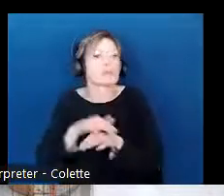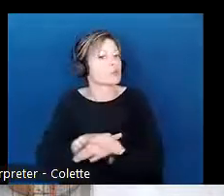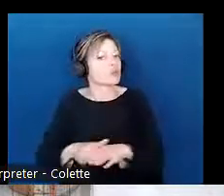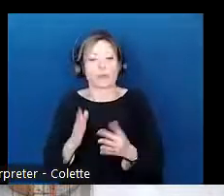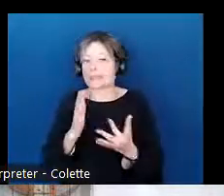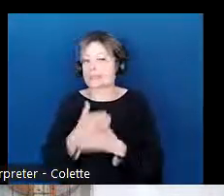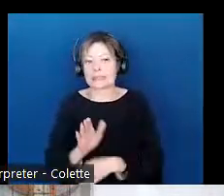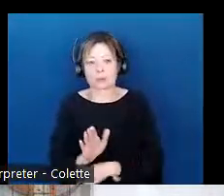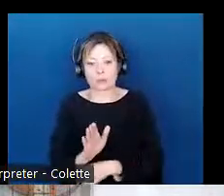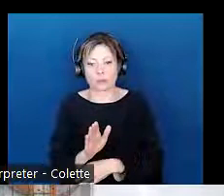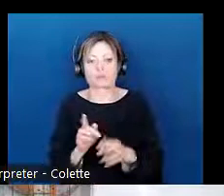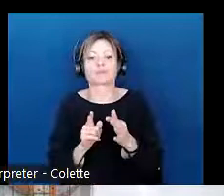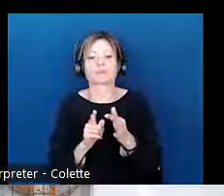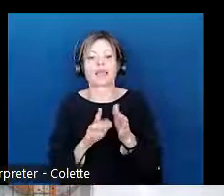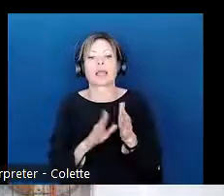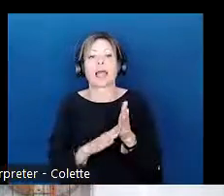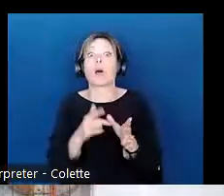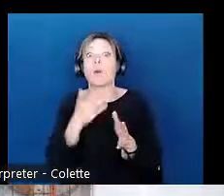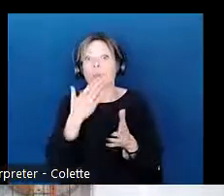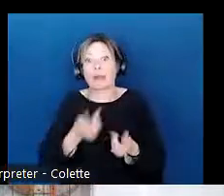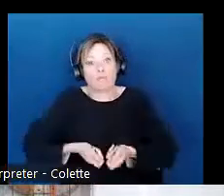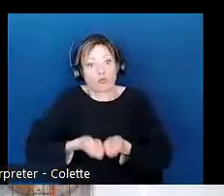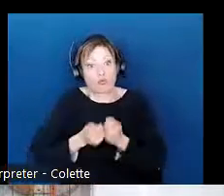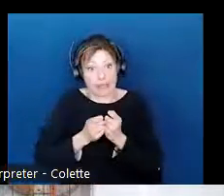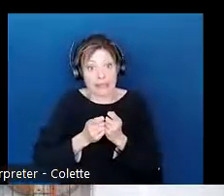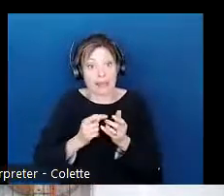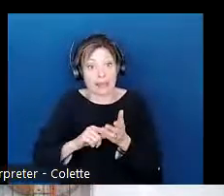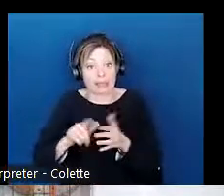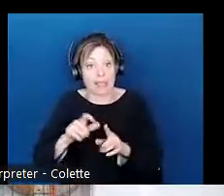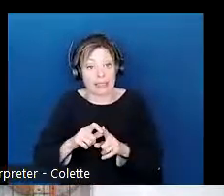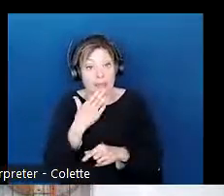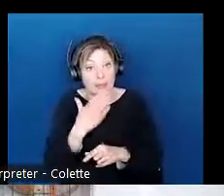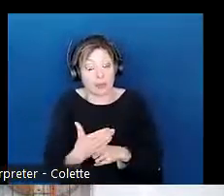no thank you for for bringing that up actually Ted because that is sort of part of the project